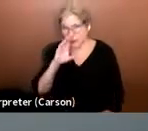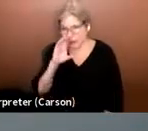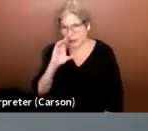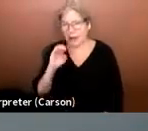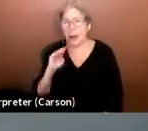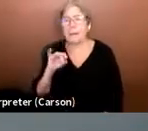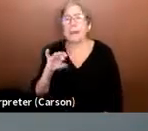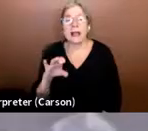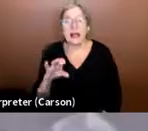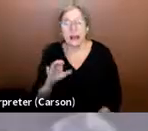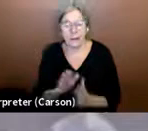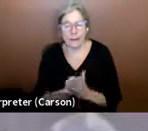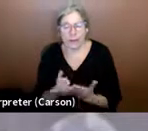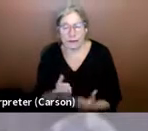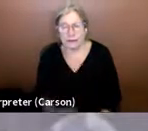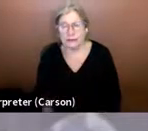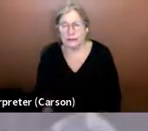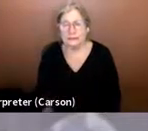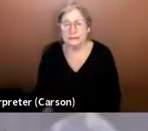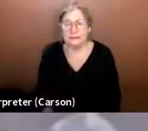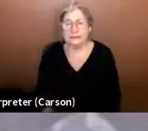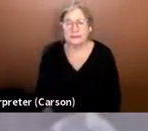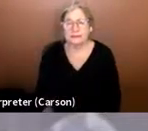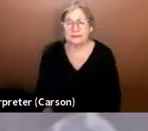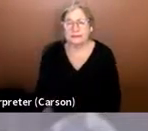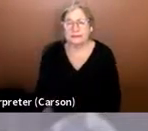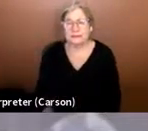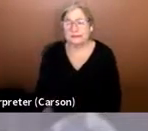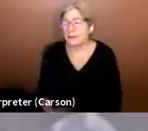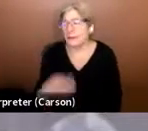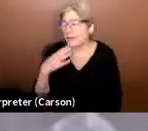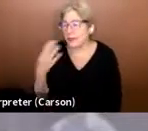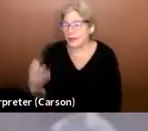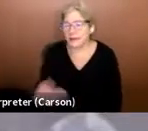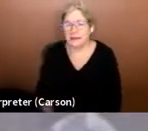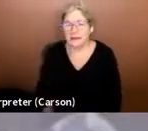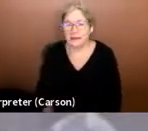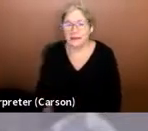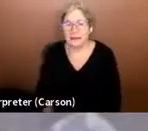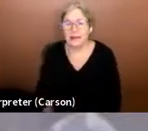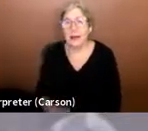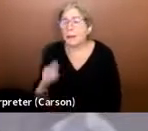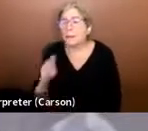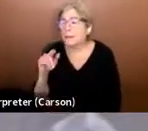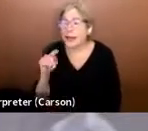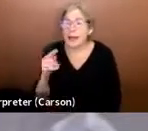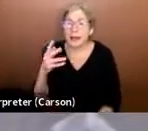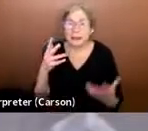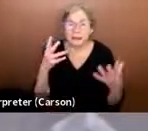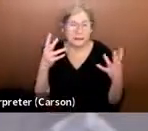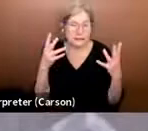to comic books. Nick Sousanis: Thank you, both. Matt do you want to set us off